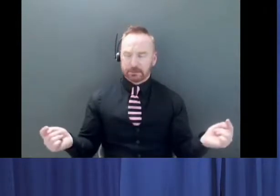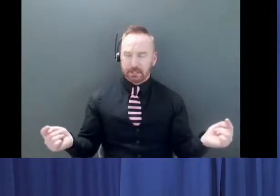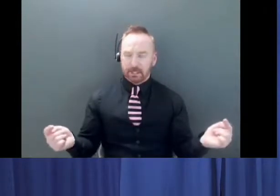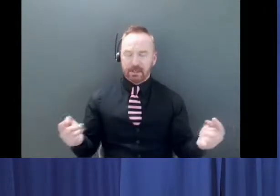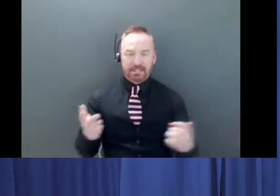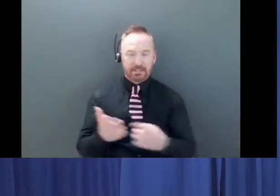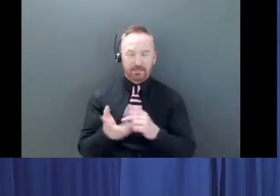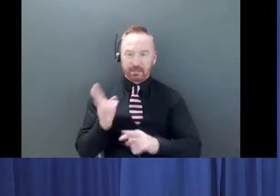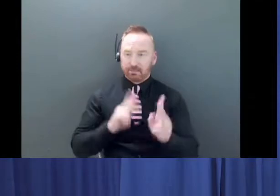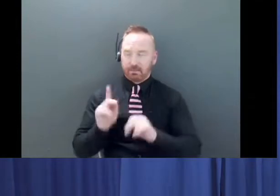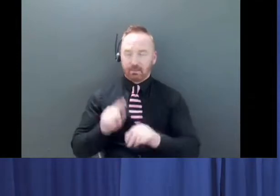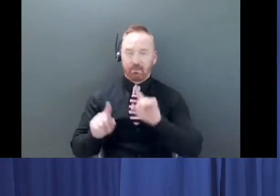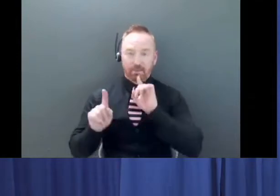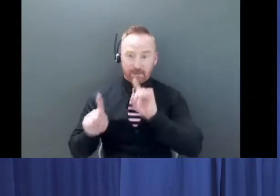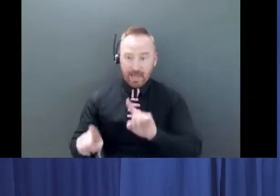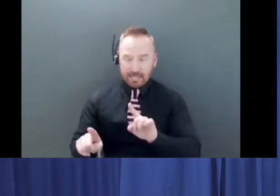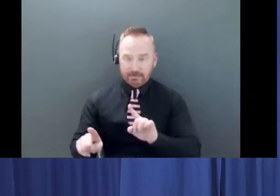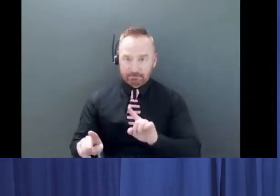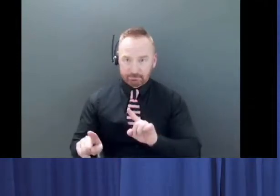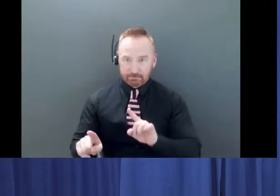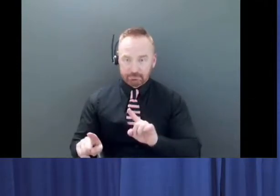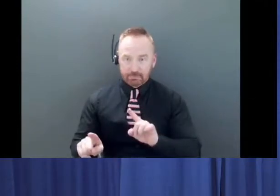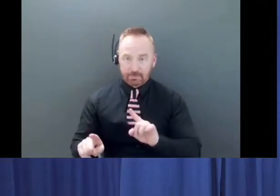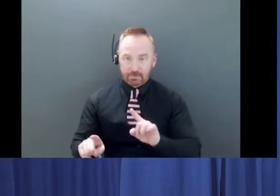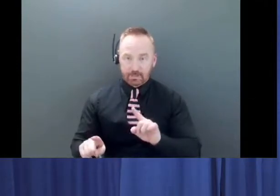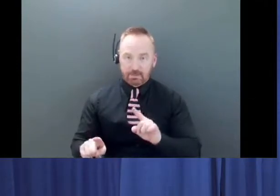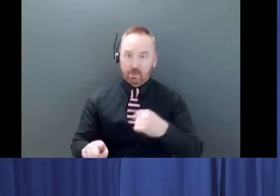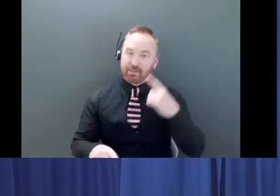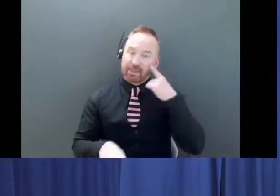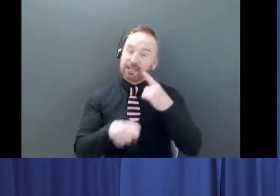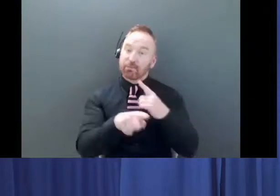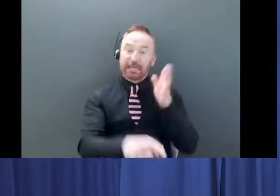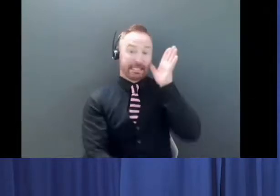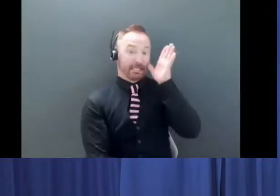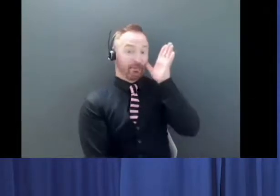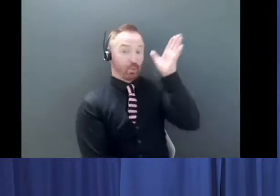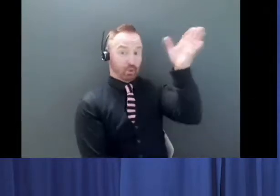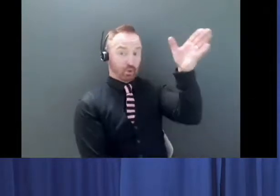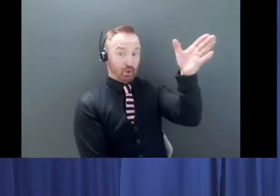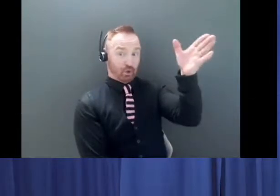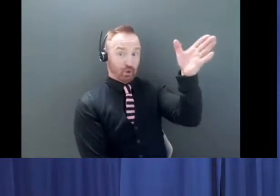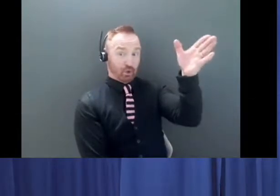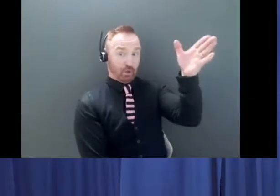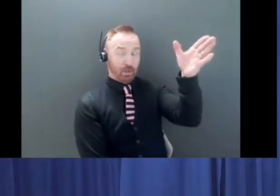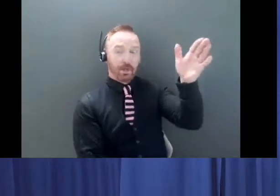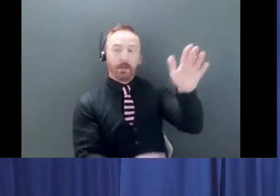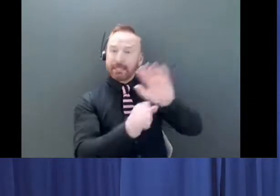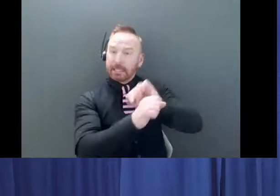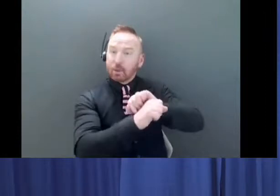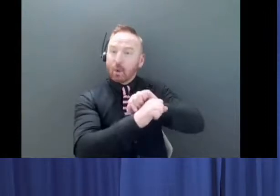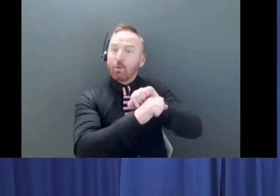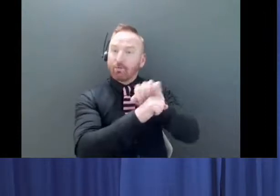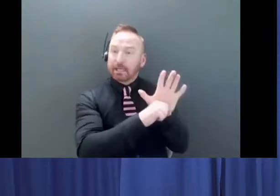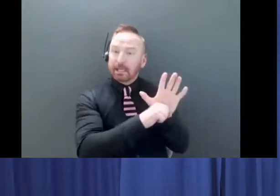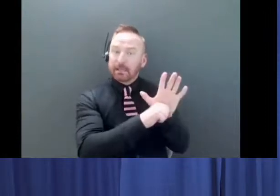And I think this is probably more of a reality of the future is that we will have COVID activity in the community. We need to adjust.